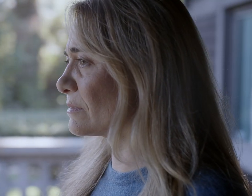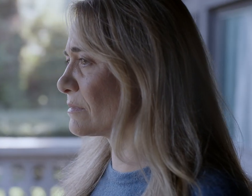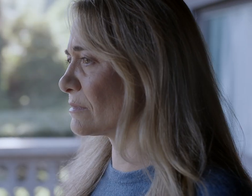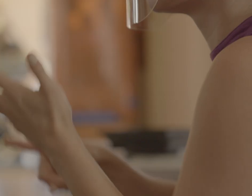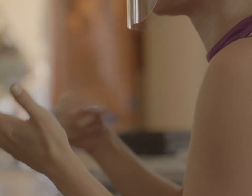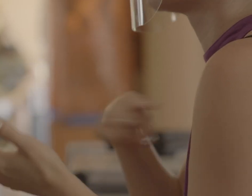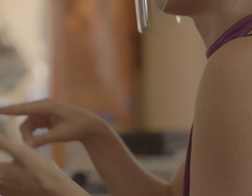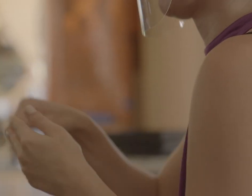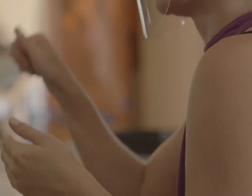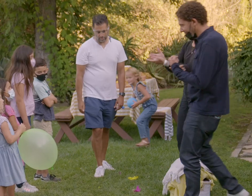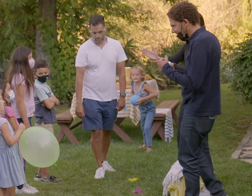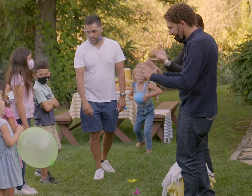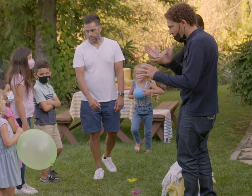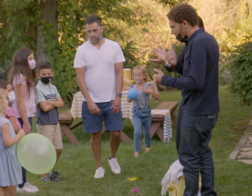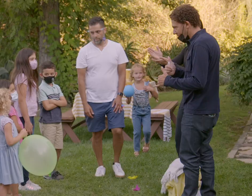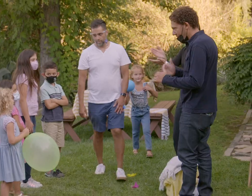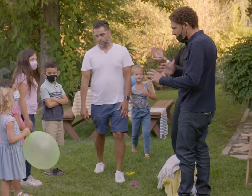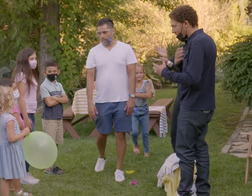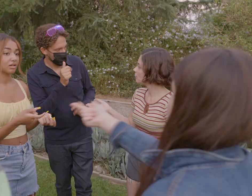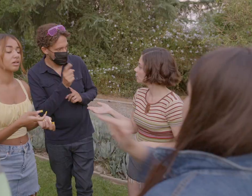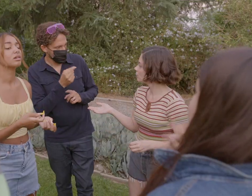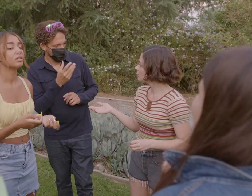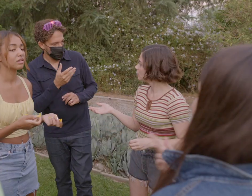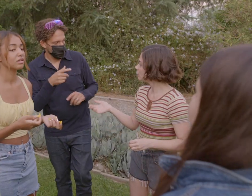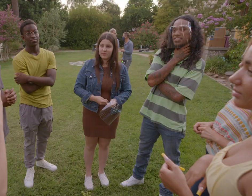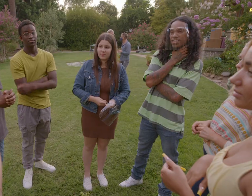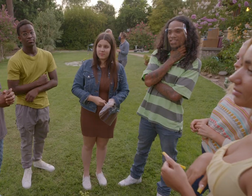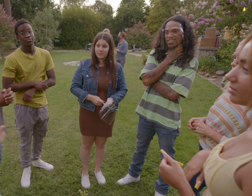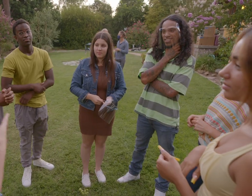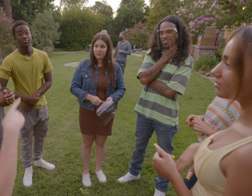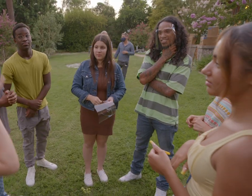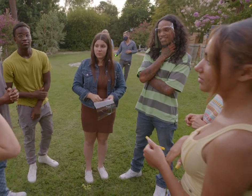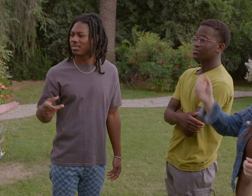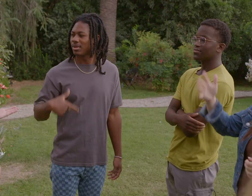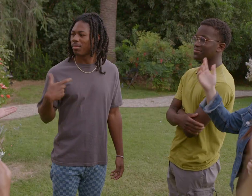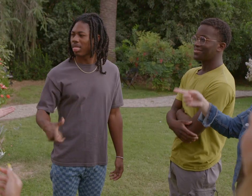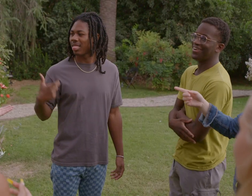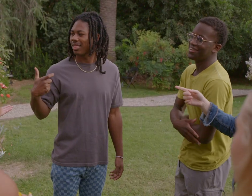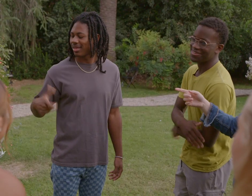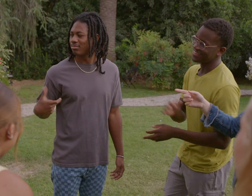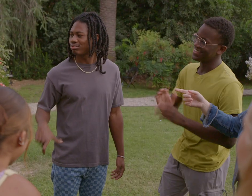You're all, all that I need to get by